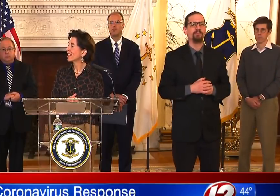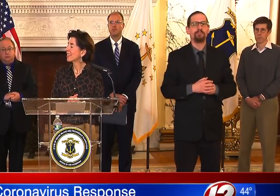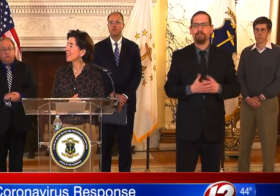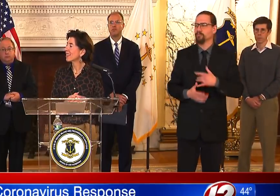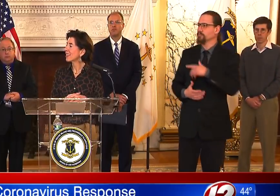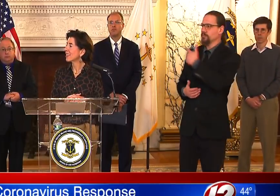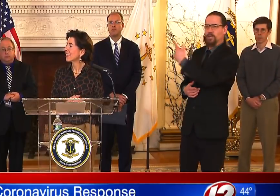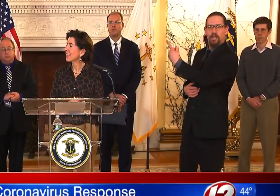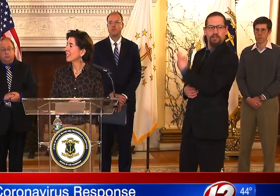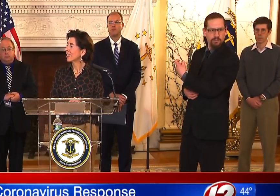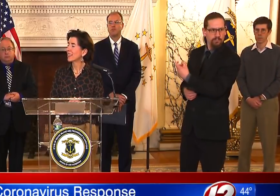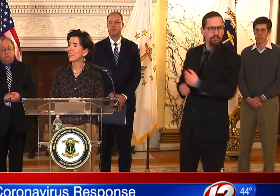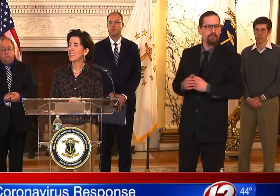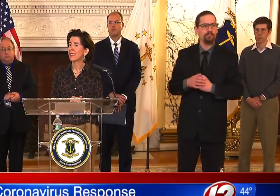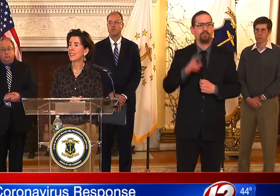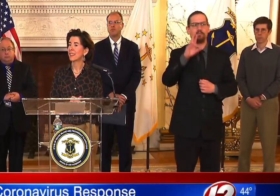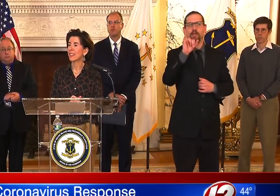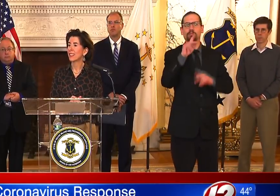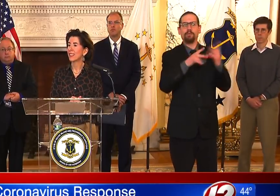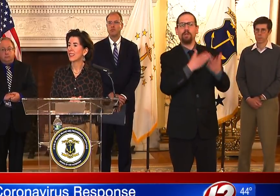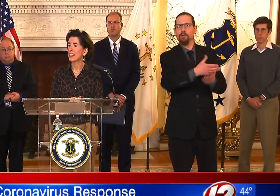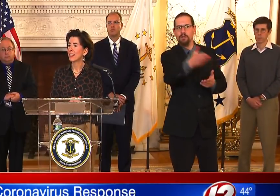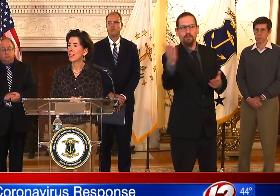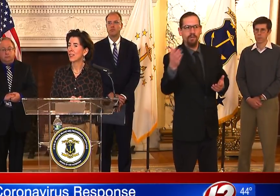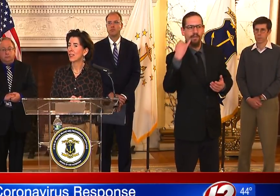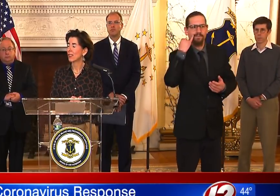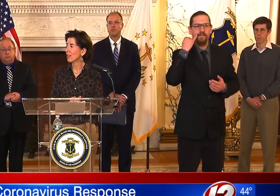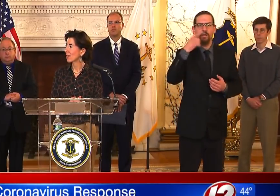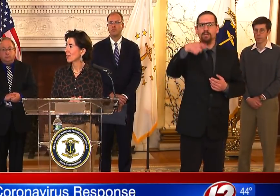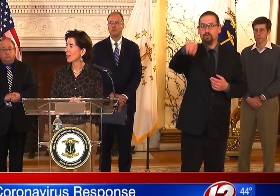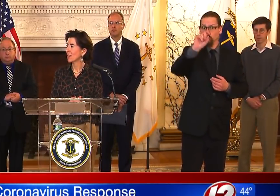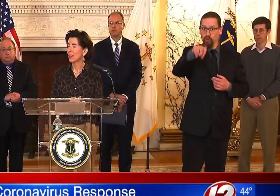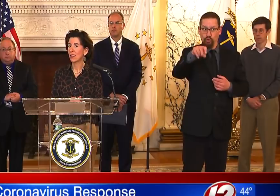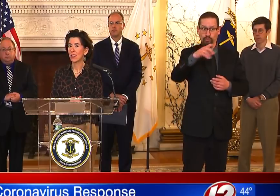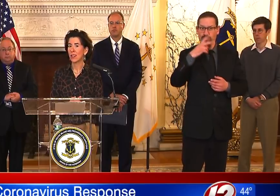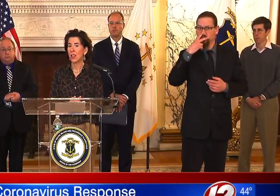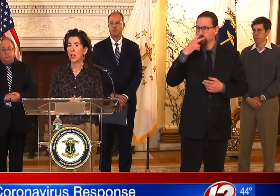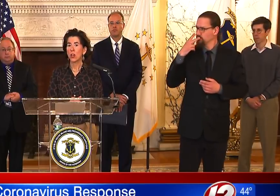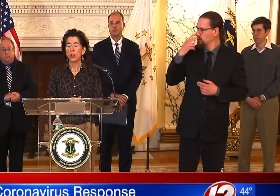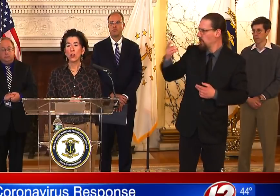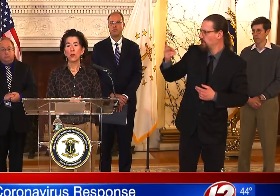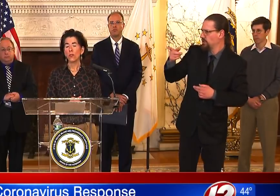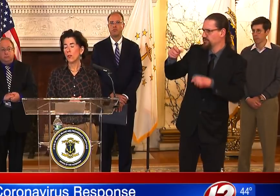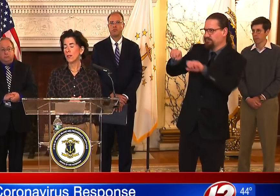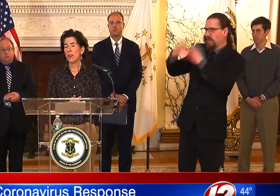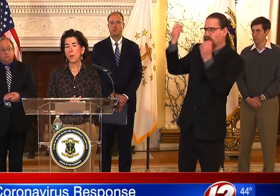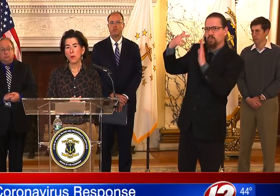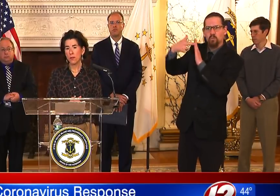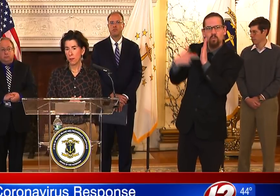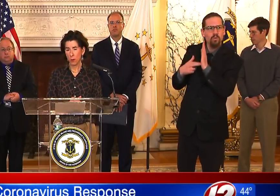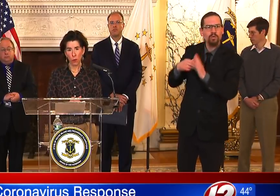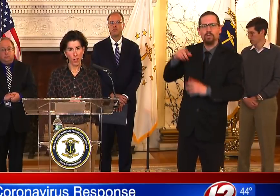AT RISK. WHO SHOULD RHODE ISLANDERS CALL IF THEY SEE SOMEONE IN THEIR NEIGHBORHOOD OR COMMUNITY